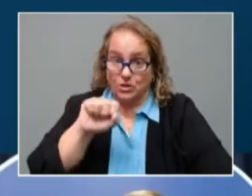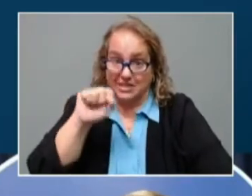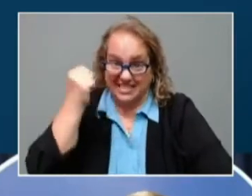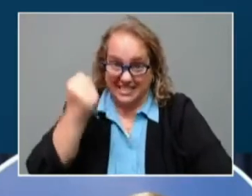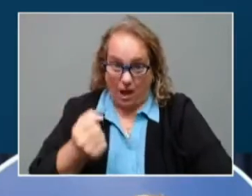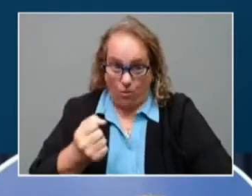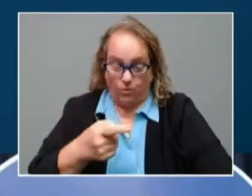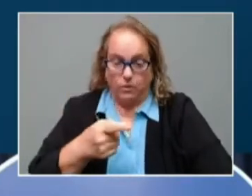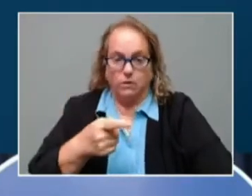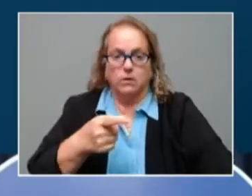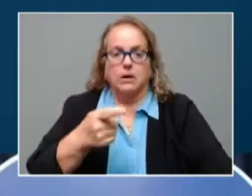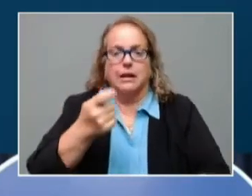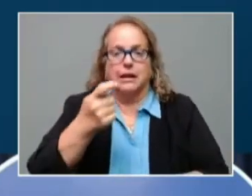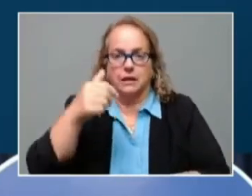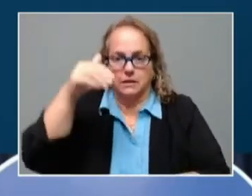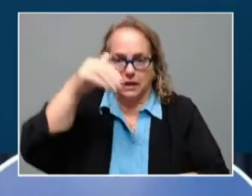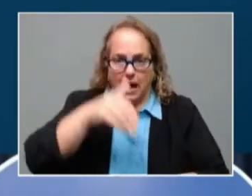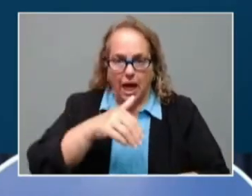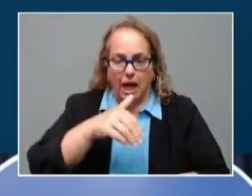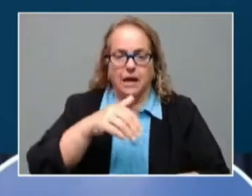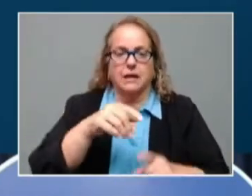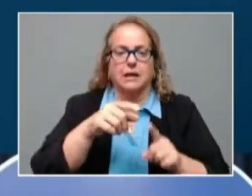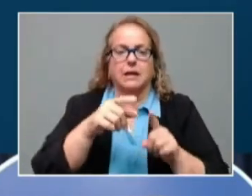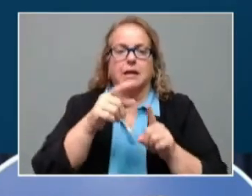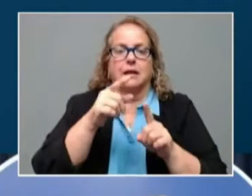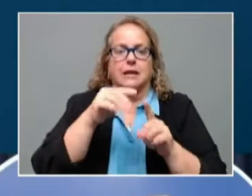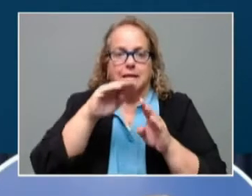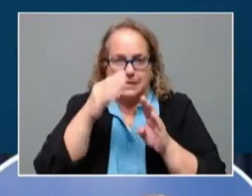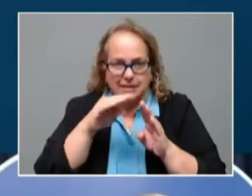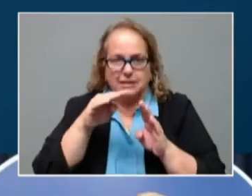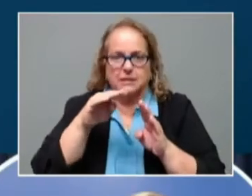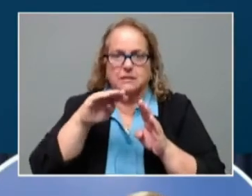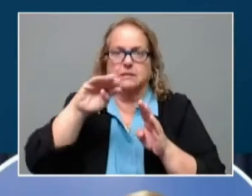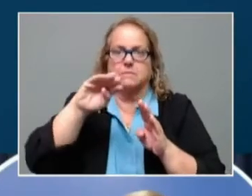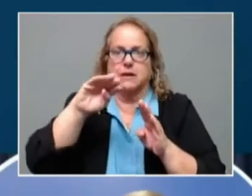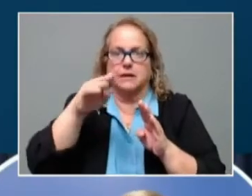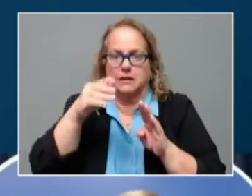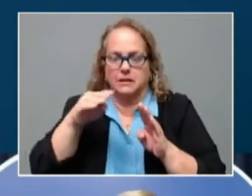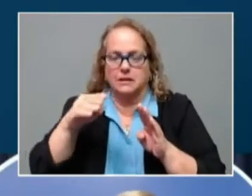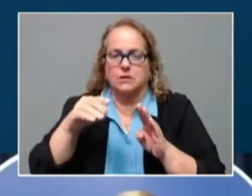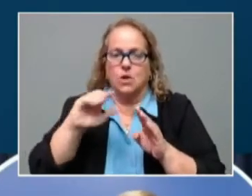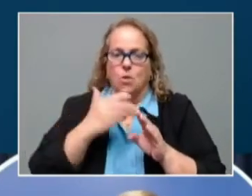a spike again. Um There's nothing suggesting that's the case here. But we